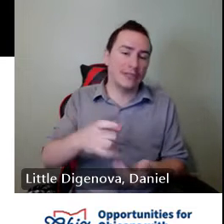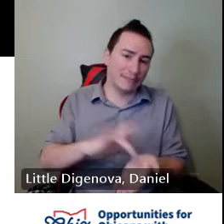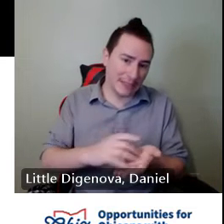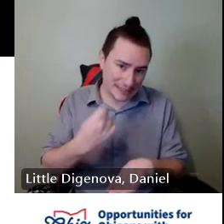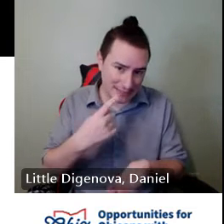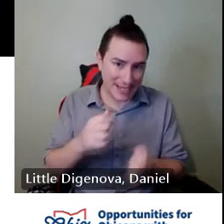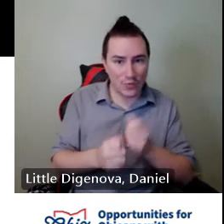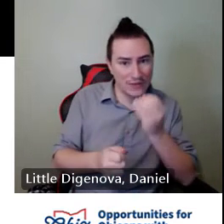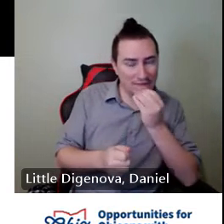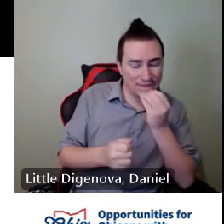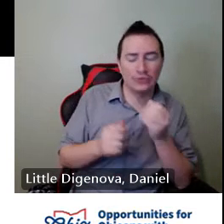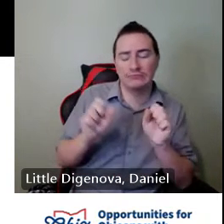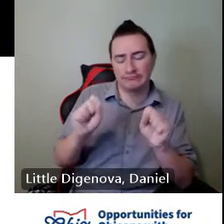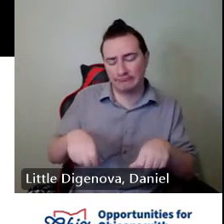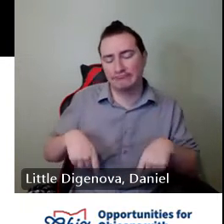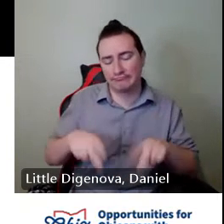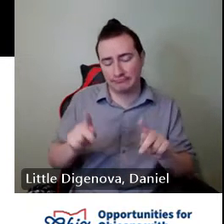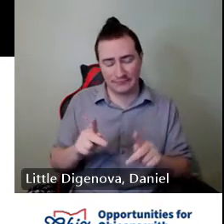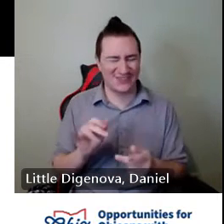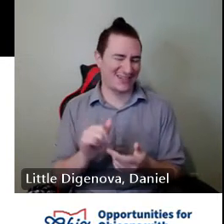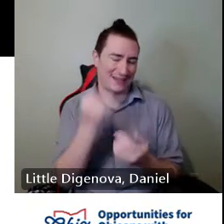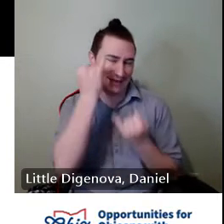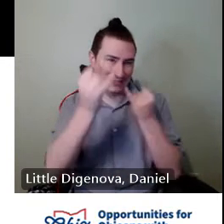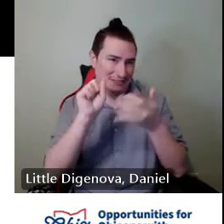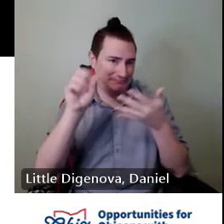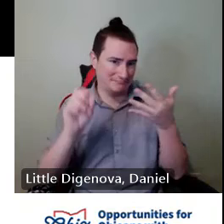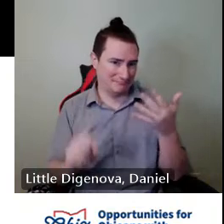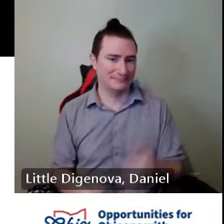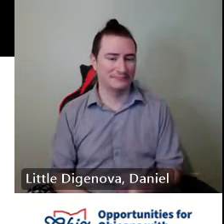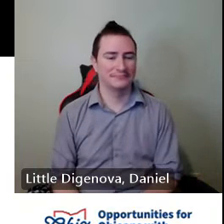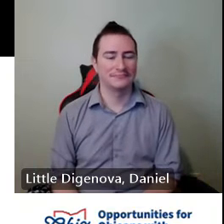Julia: Great. Thank you. We have another question.